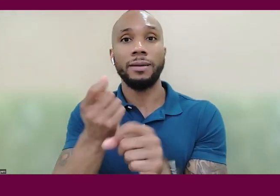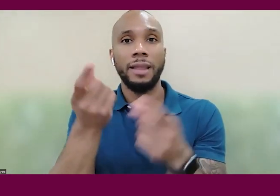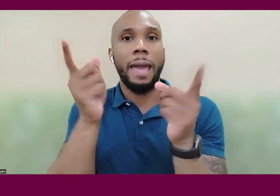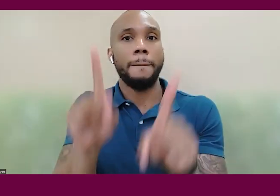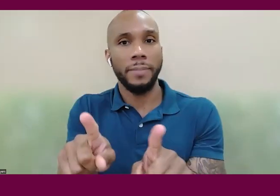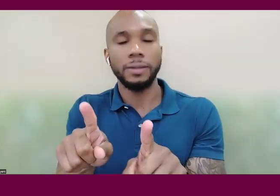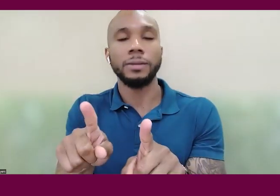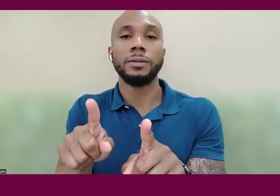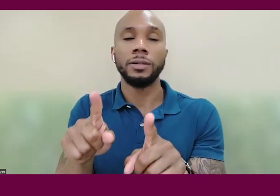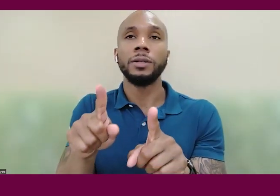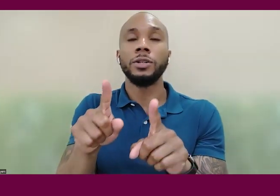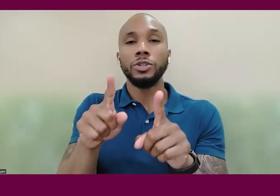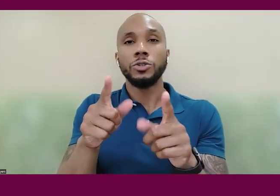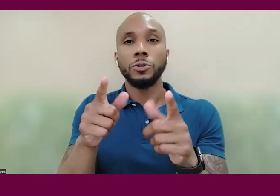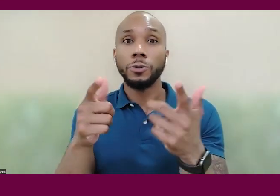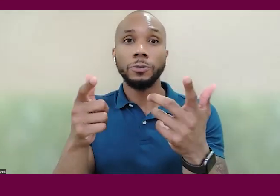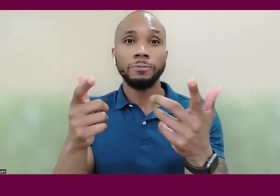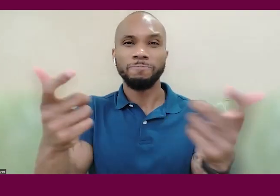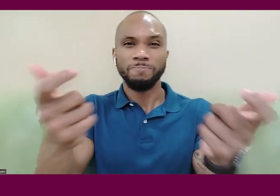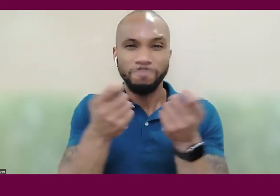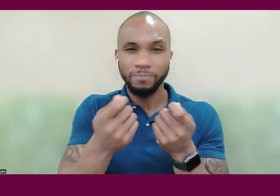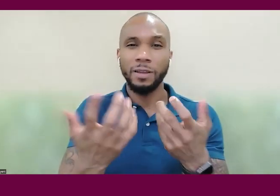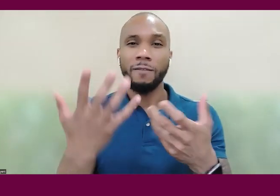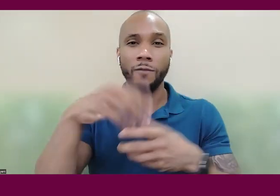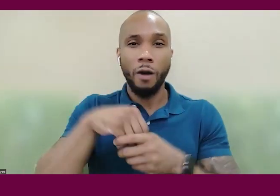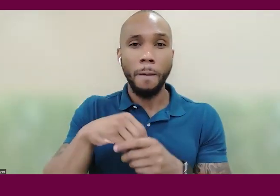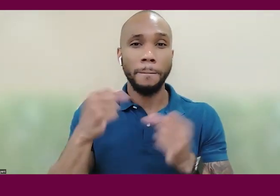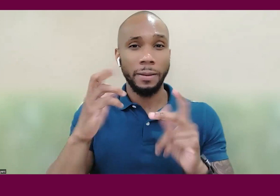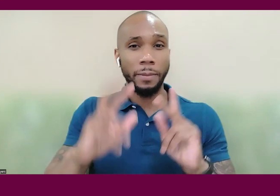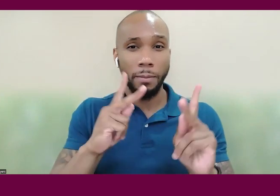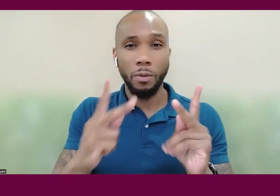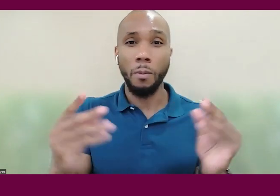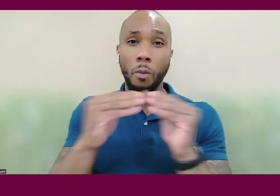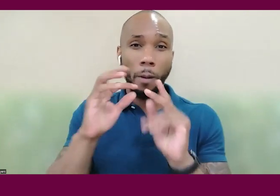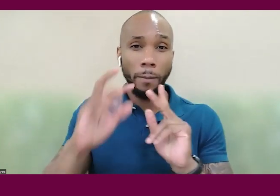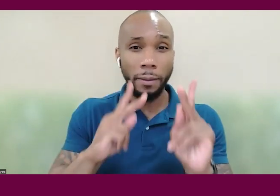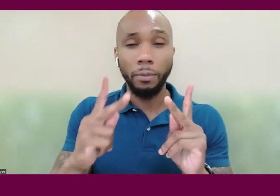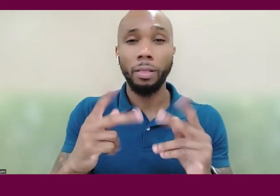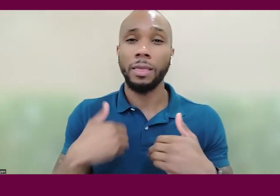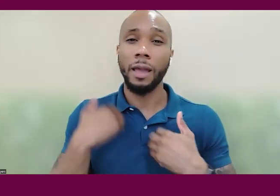attempt to get so many people involved, to get more people involved, to get young people